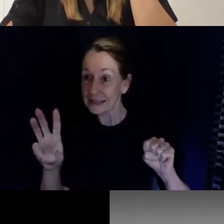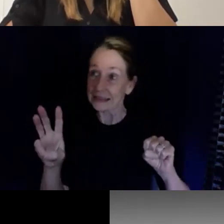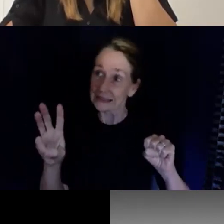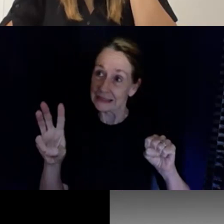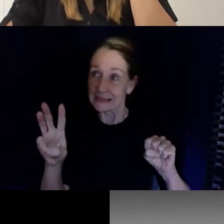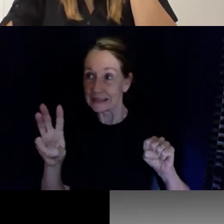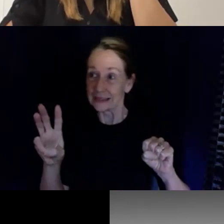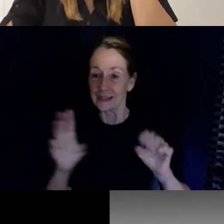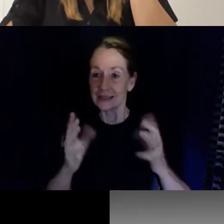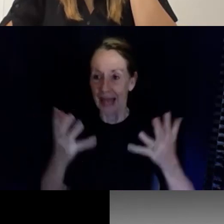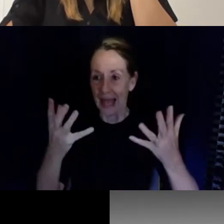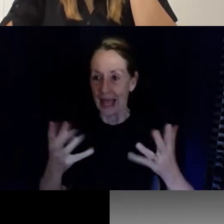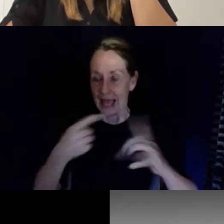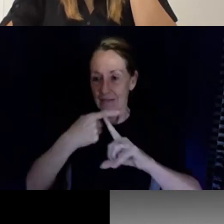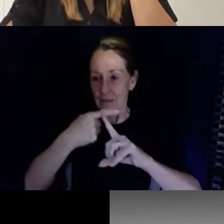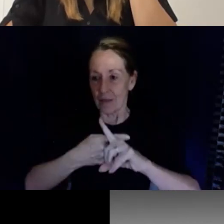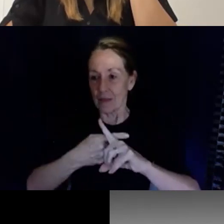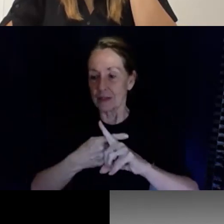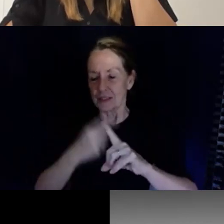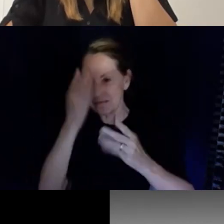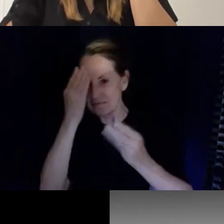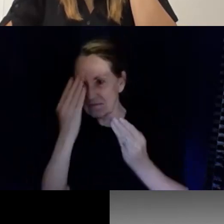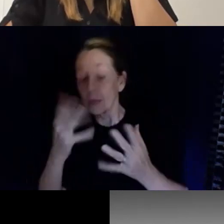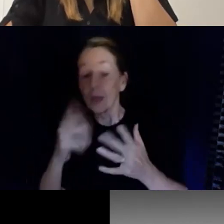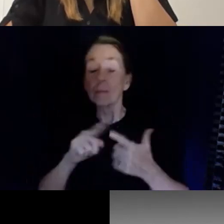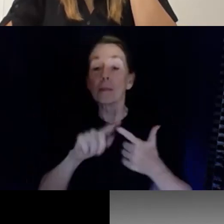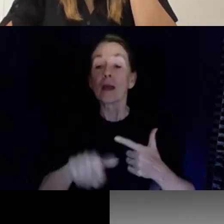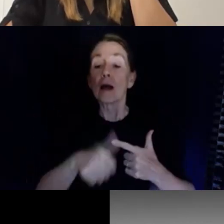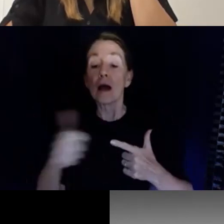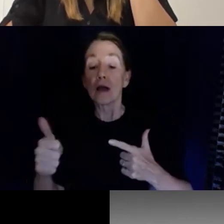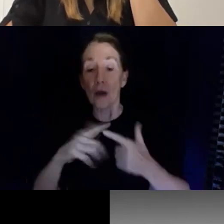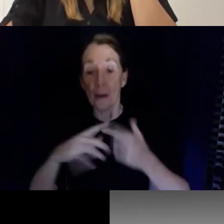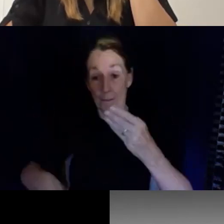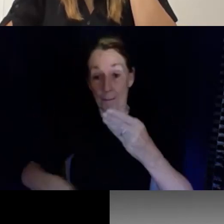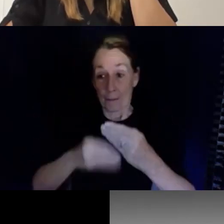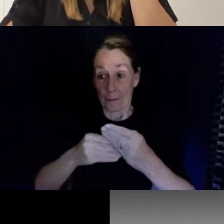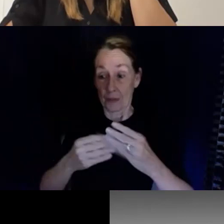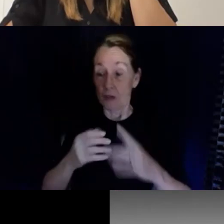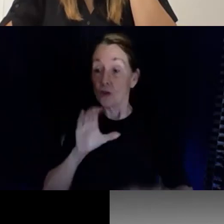SO IF MEMORY SERVES, THAT'S POTENTIALLY ON THE 19TH AND THE 26TH.